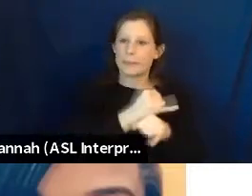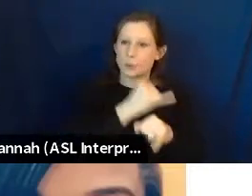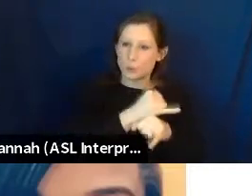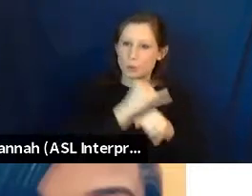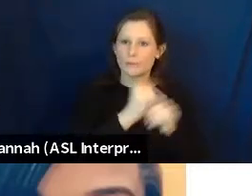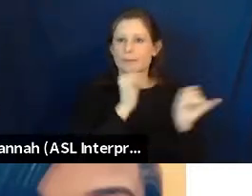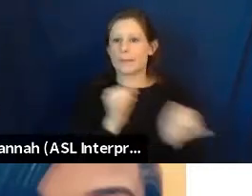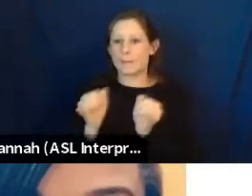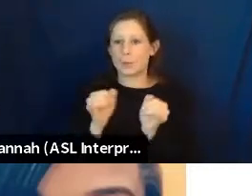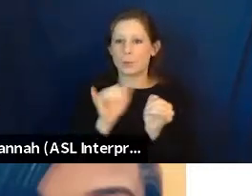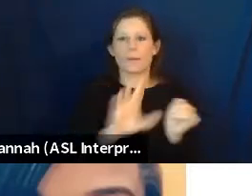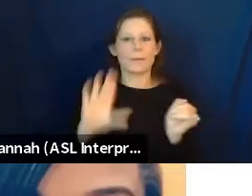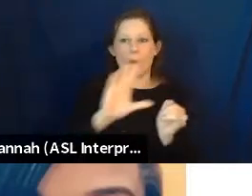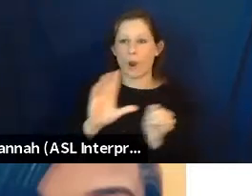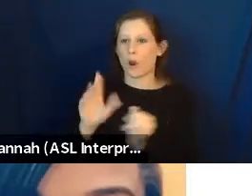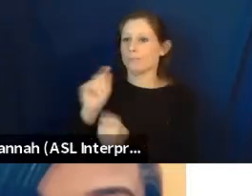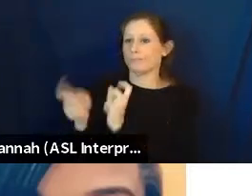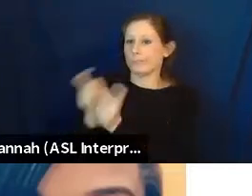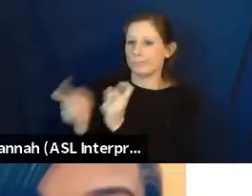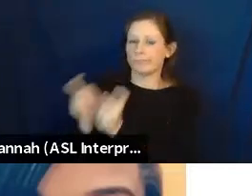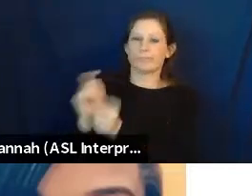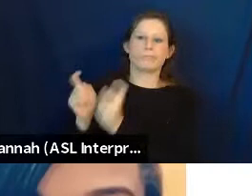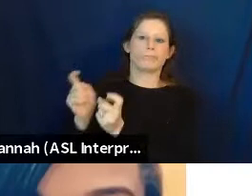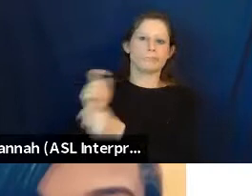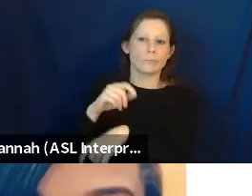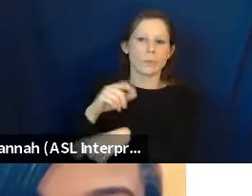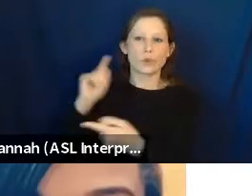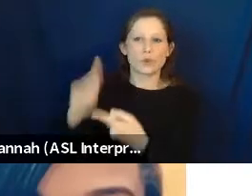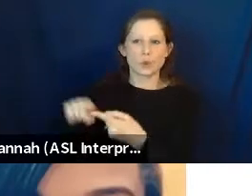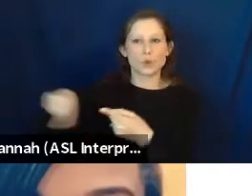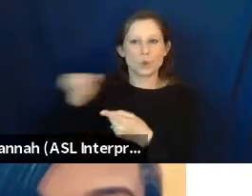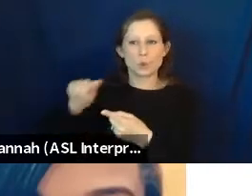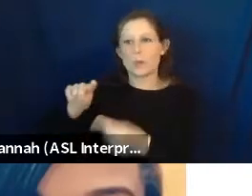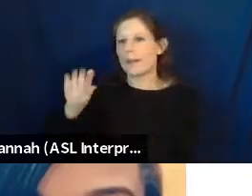contributions to the inclusion, diversity, equity, and accessibility of the greater St.